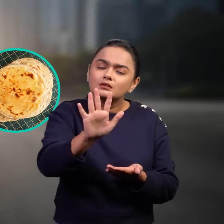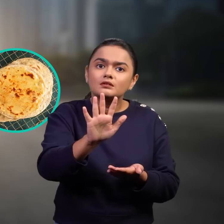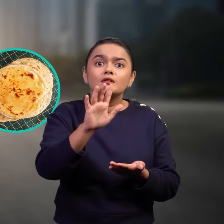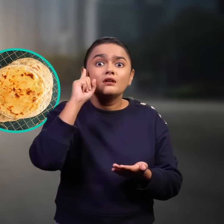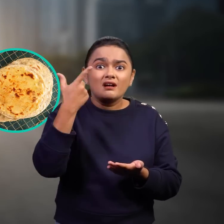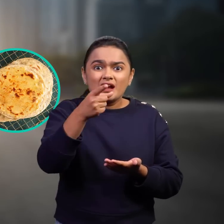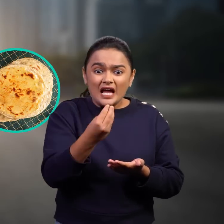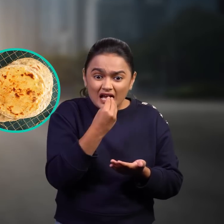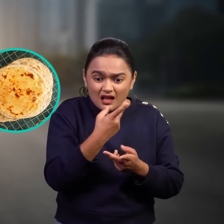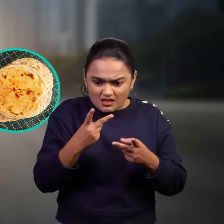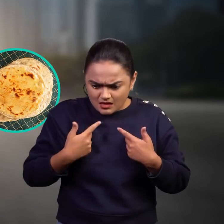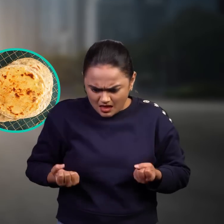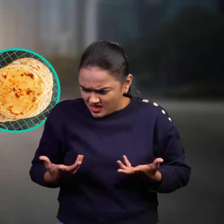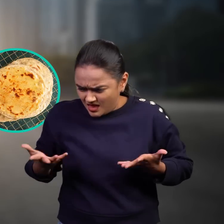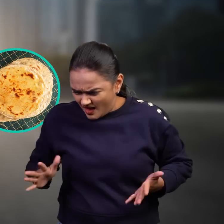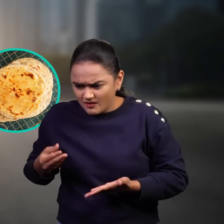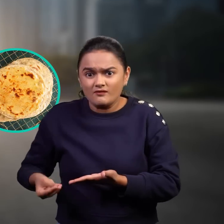You'll be given whatever food is handy.